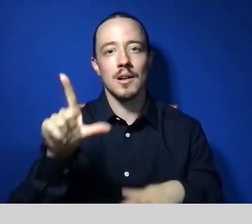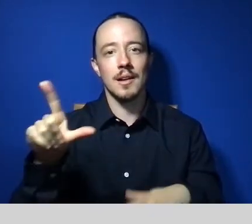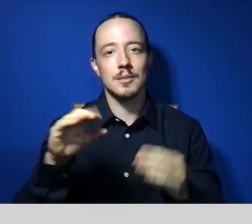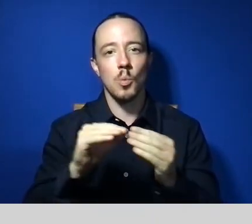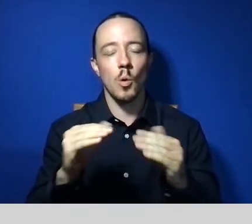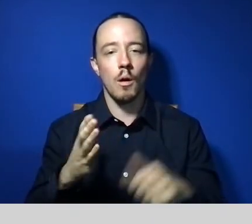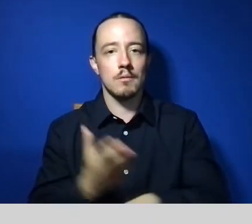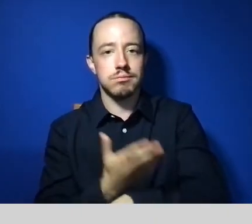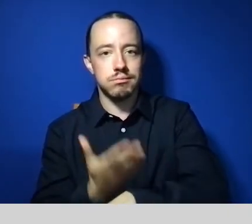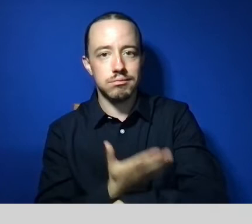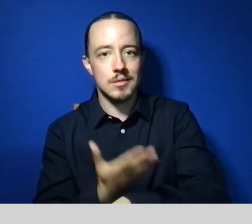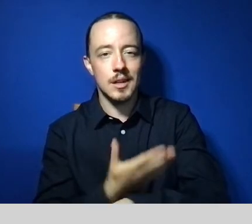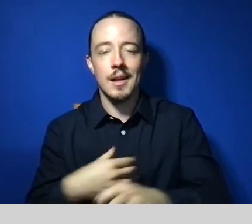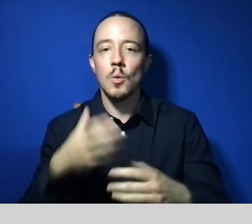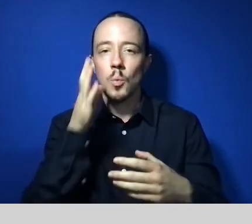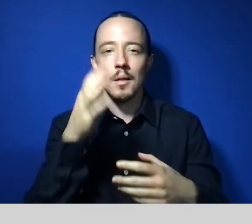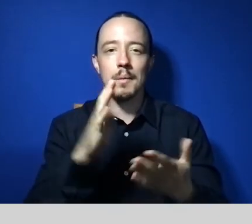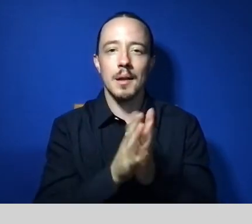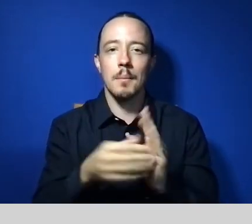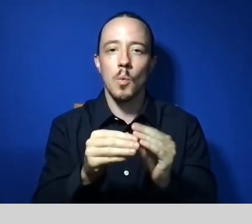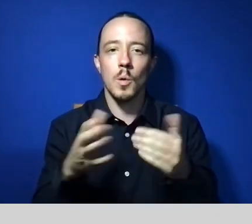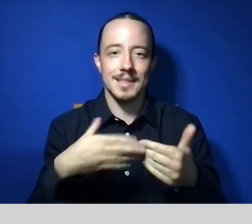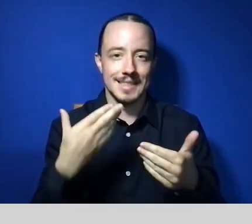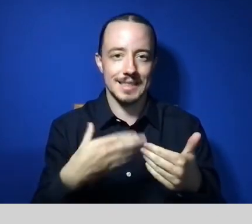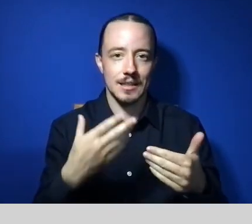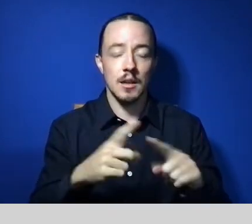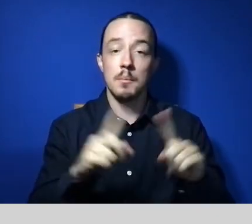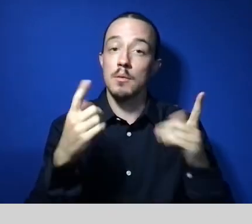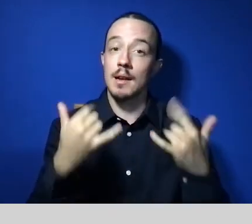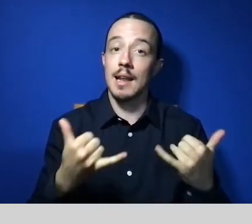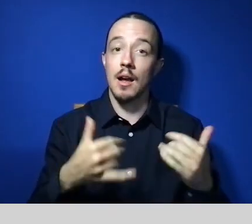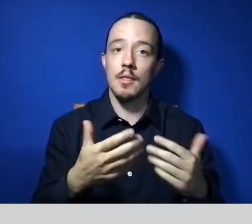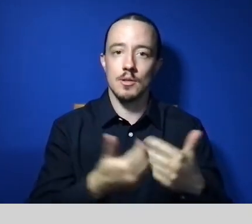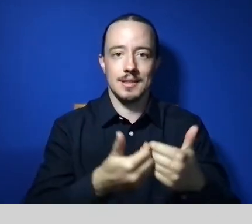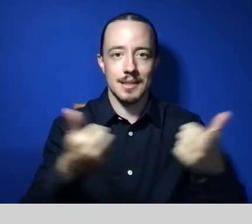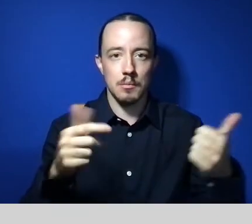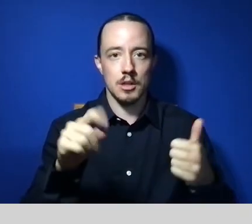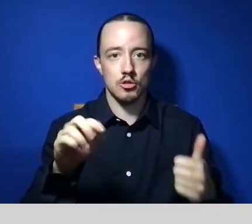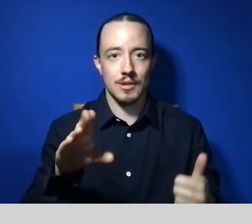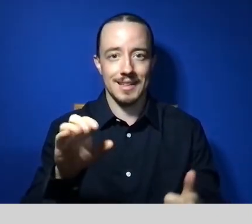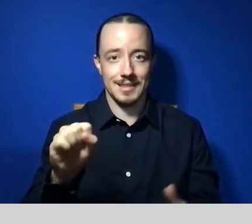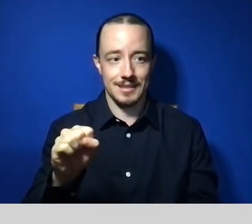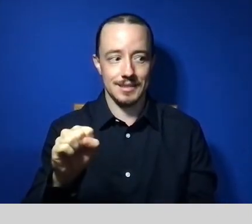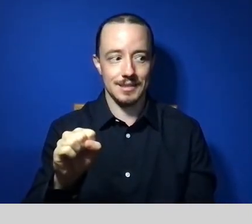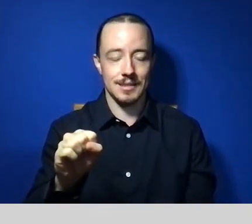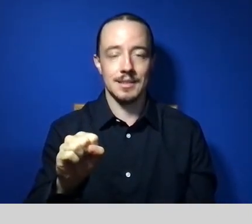but right now they are separate traces. And, you know,